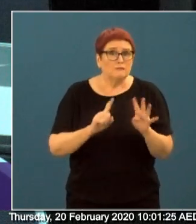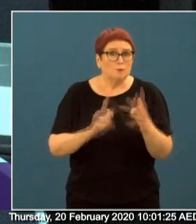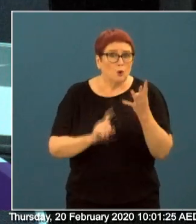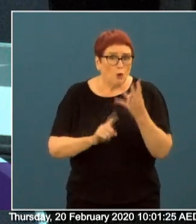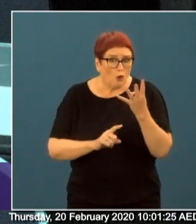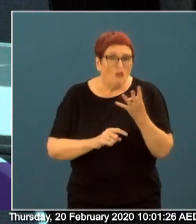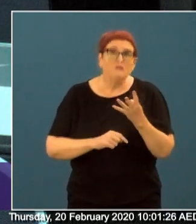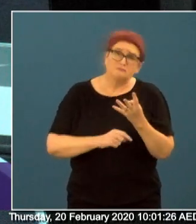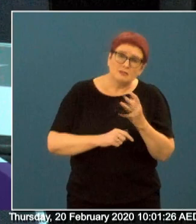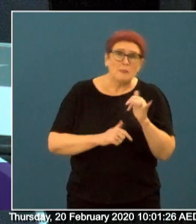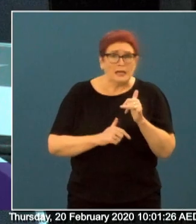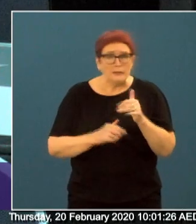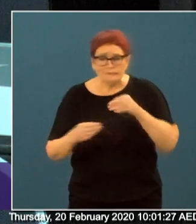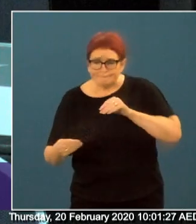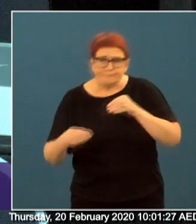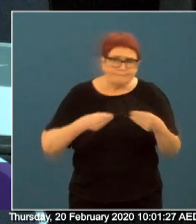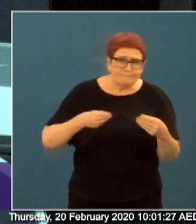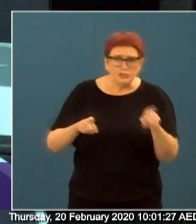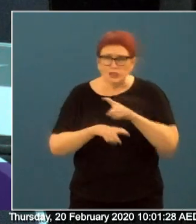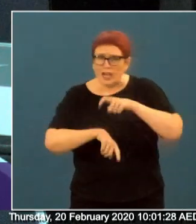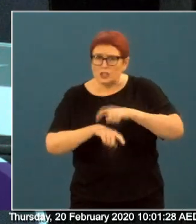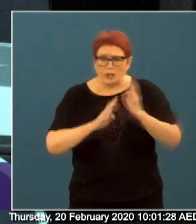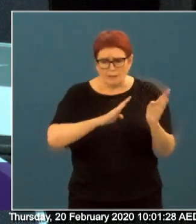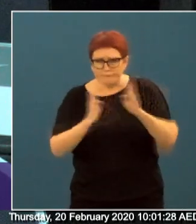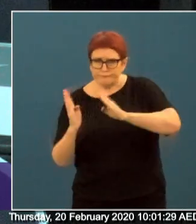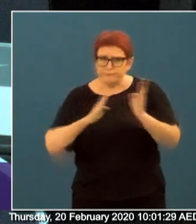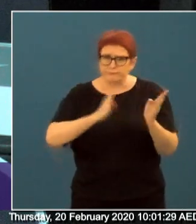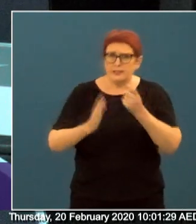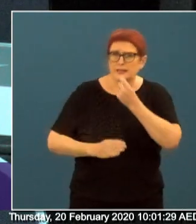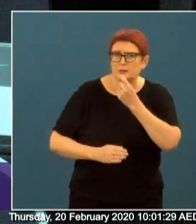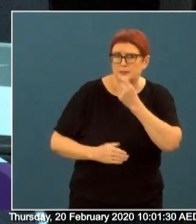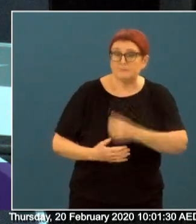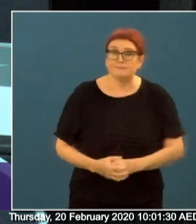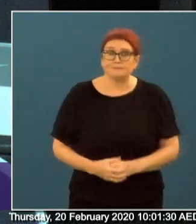there may be some need for some flexibility in the timetable, if the Commission pleases.